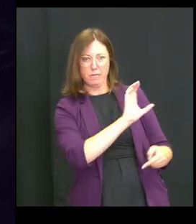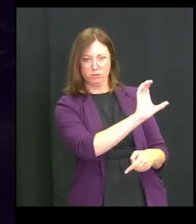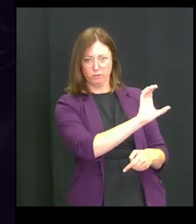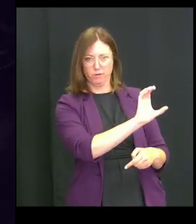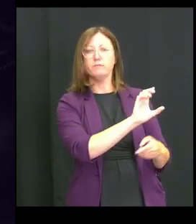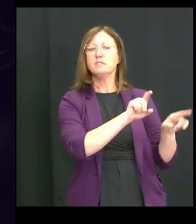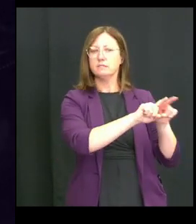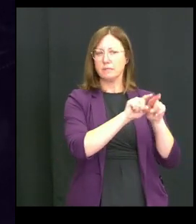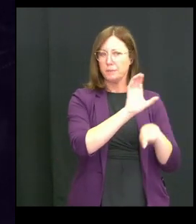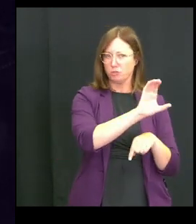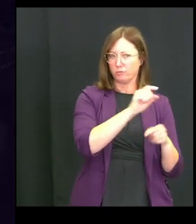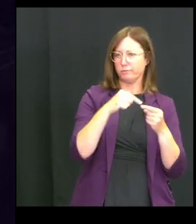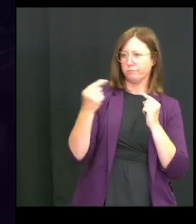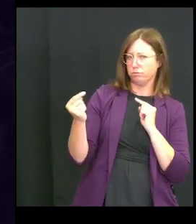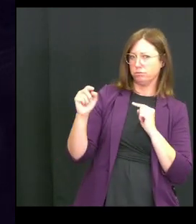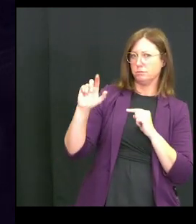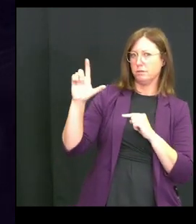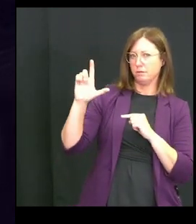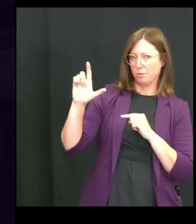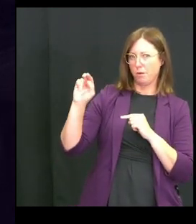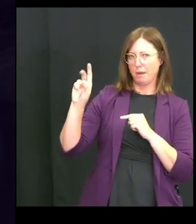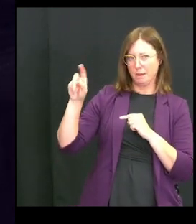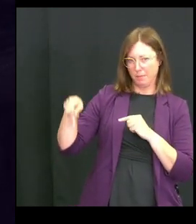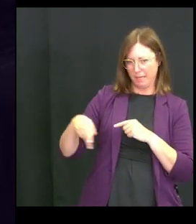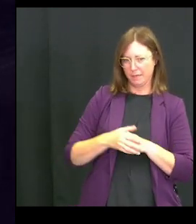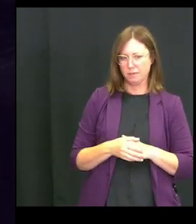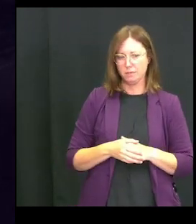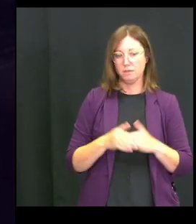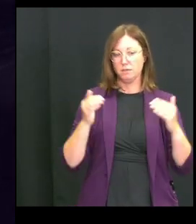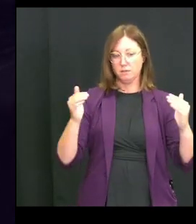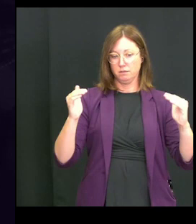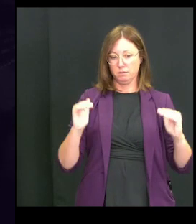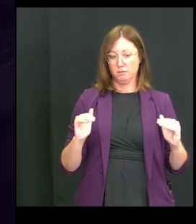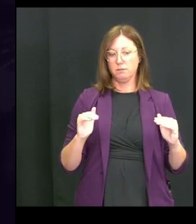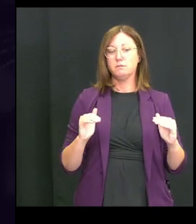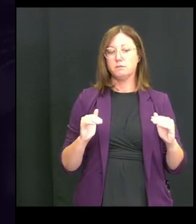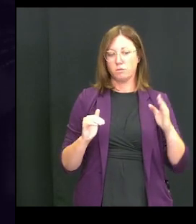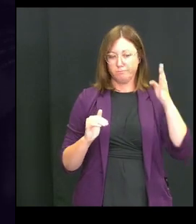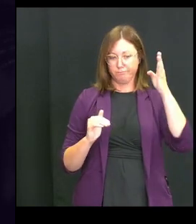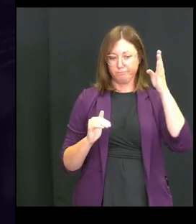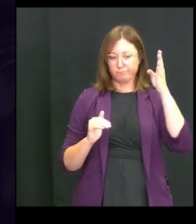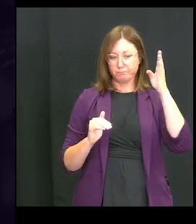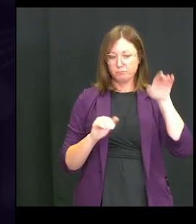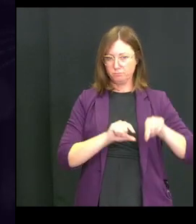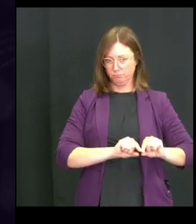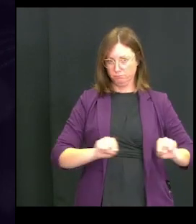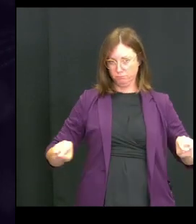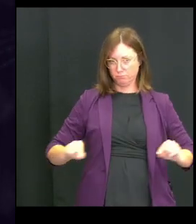Across elections, which are on the x axis, and as you can see here,